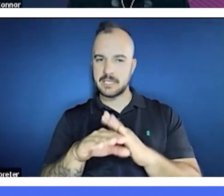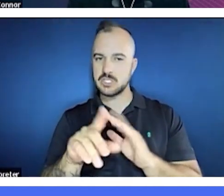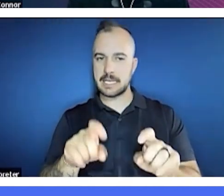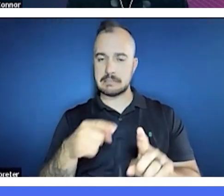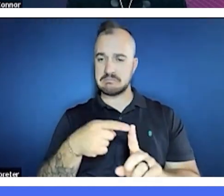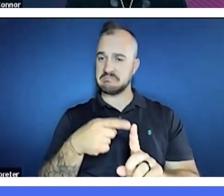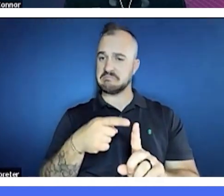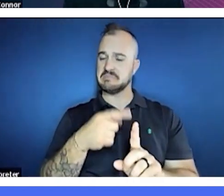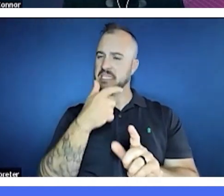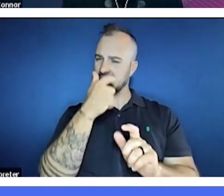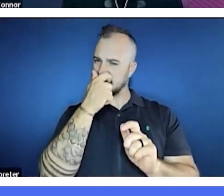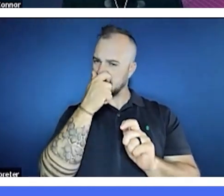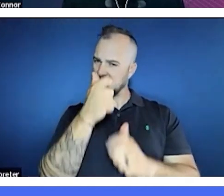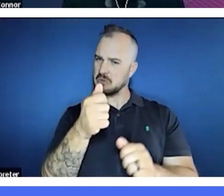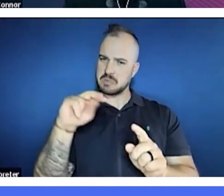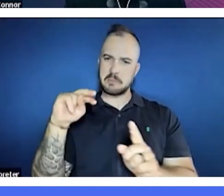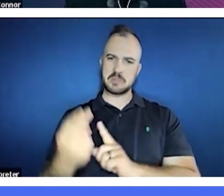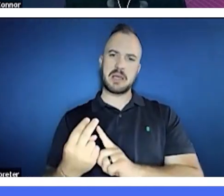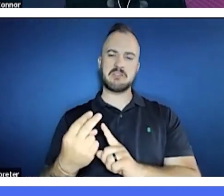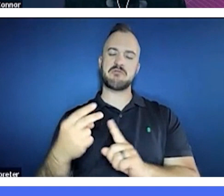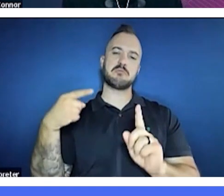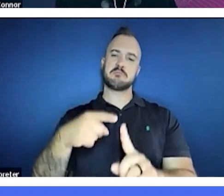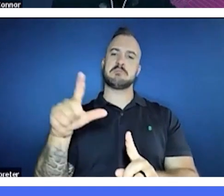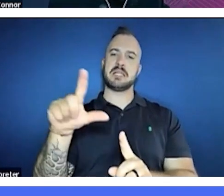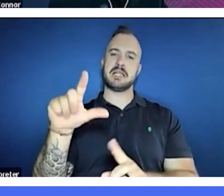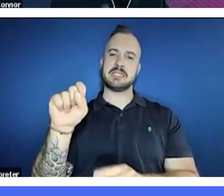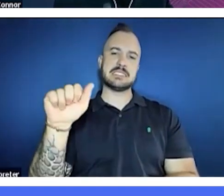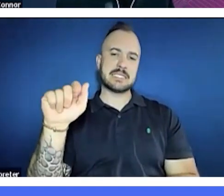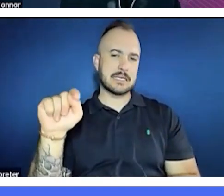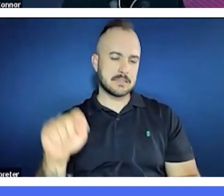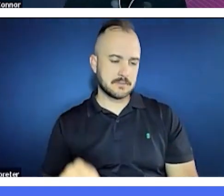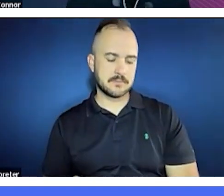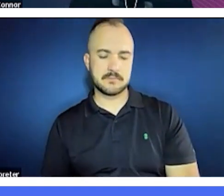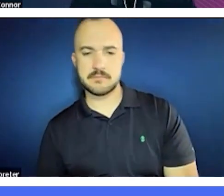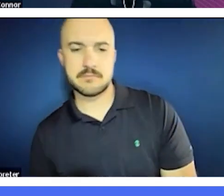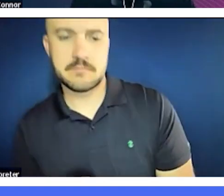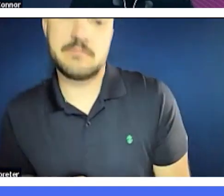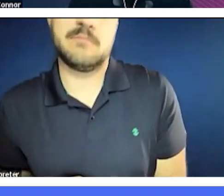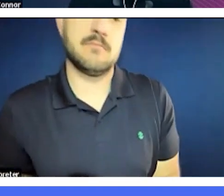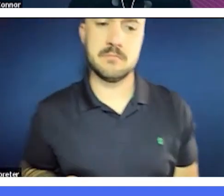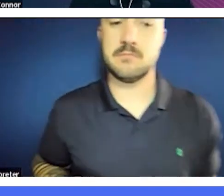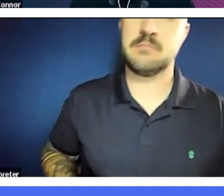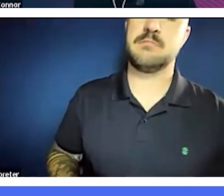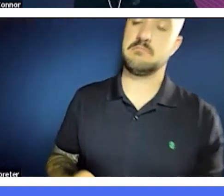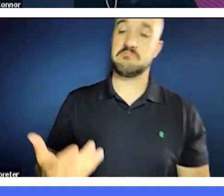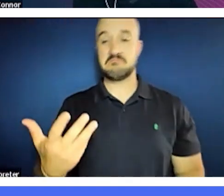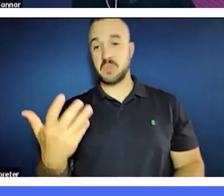it comes to the law school admissions test. So think of the, the LSAT, right? You wanna go to law school, you have to take this test.